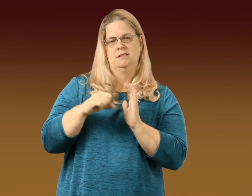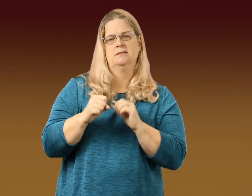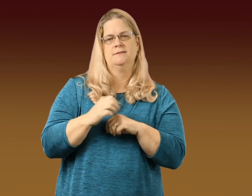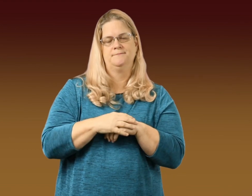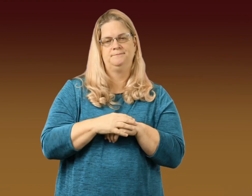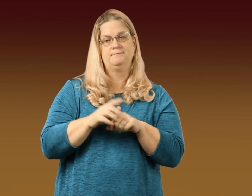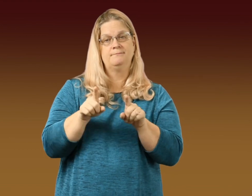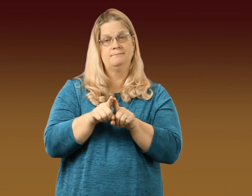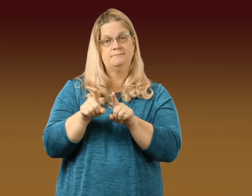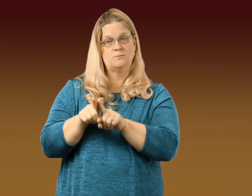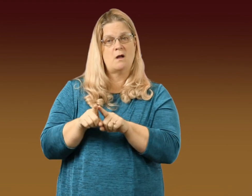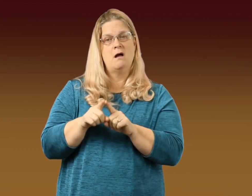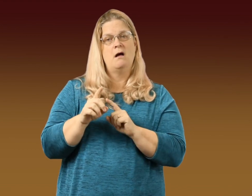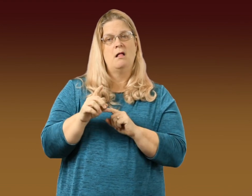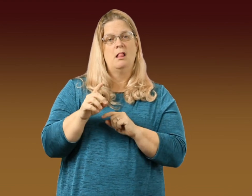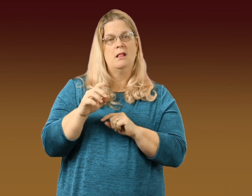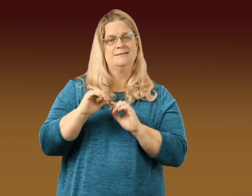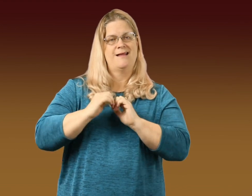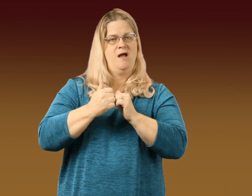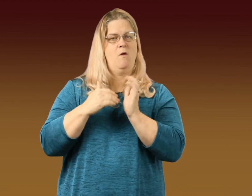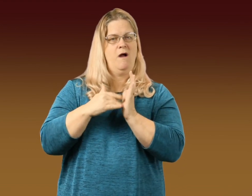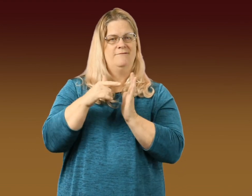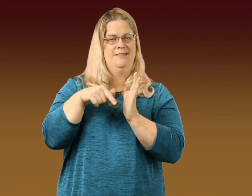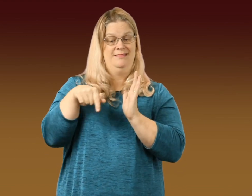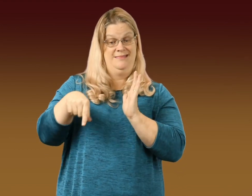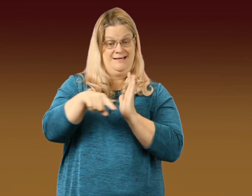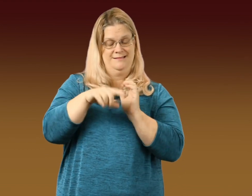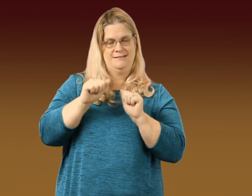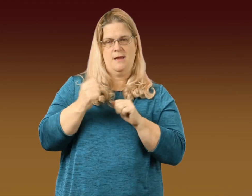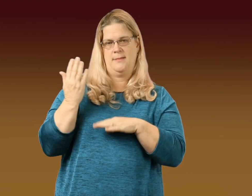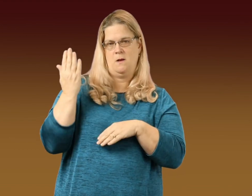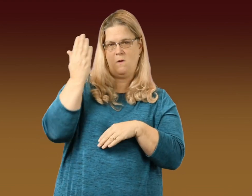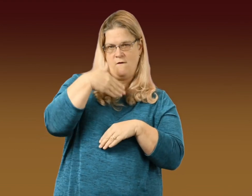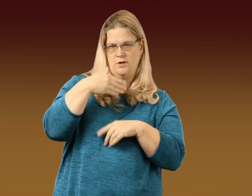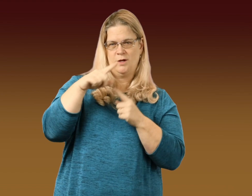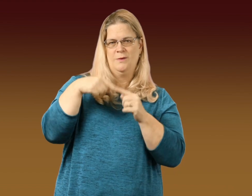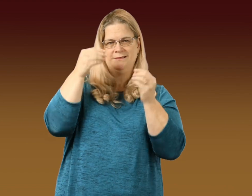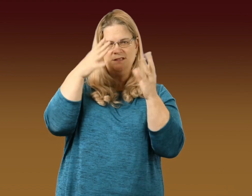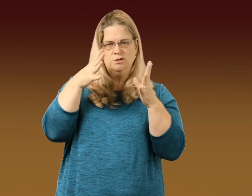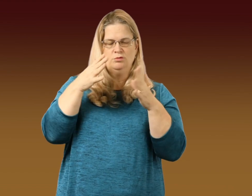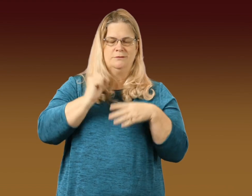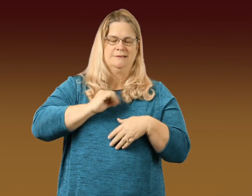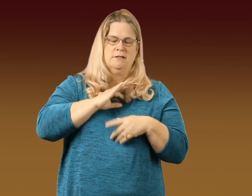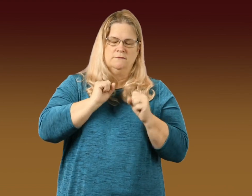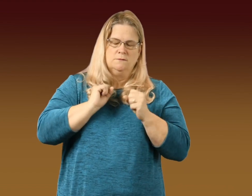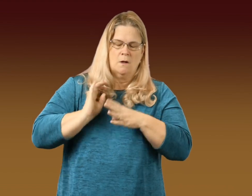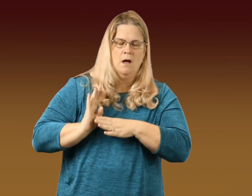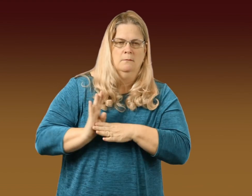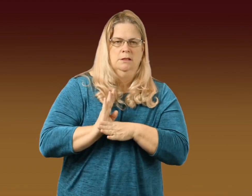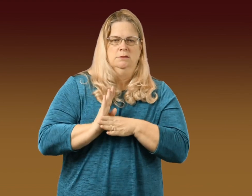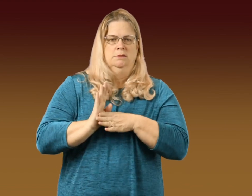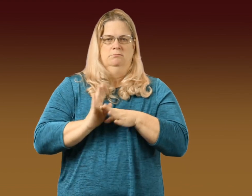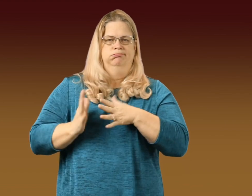as well as how often this can be overlooked when teachers and staff are so busy trying